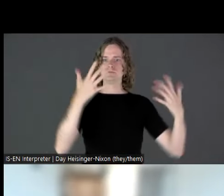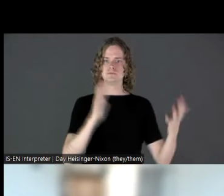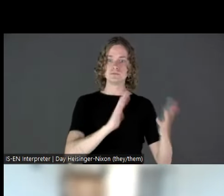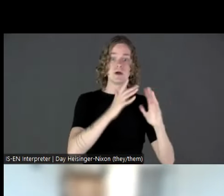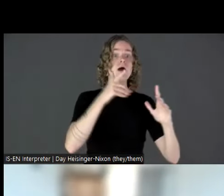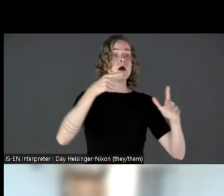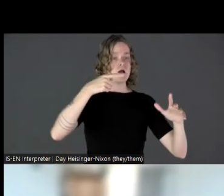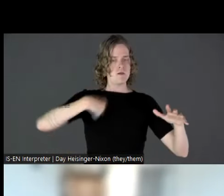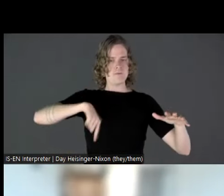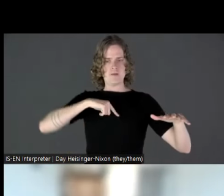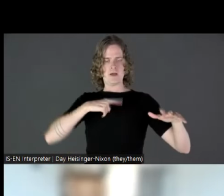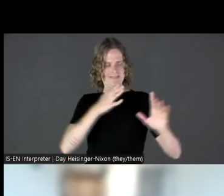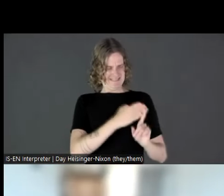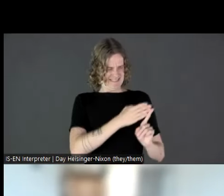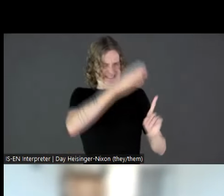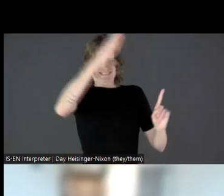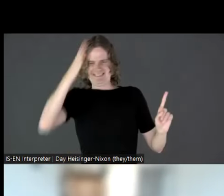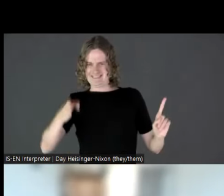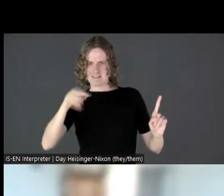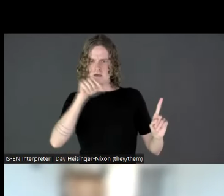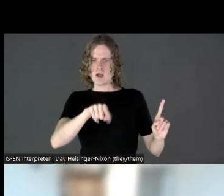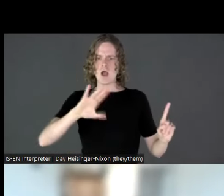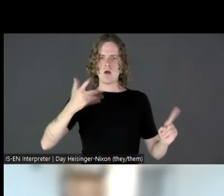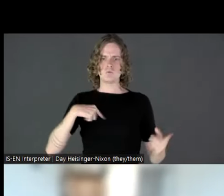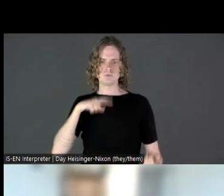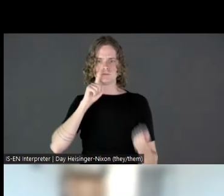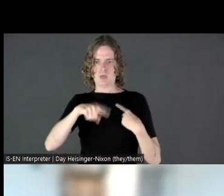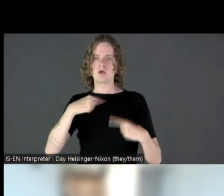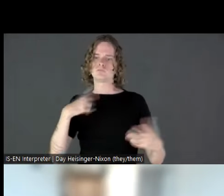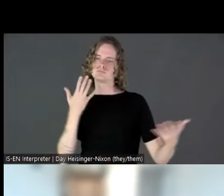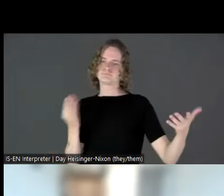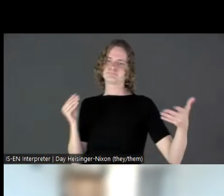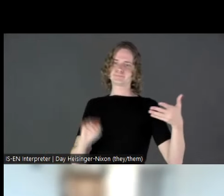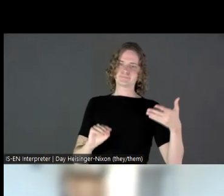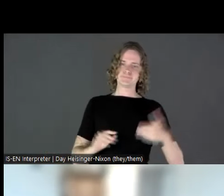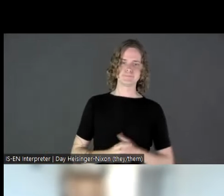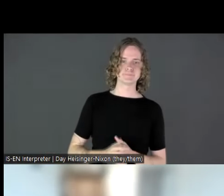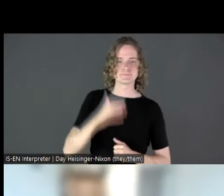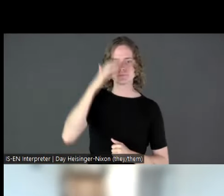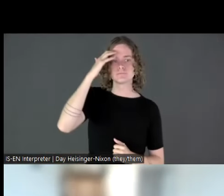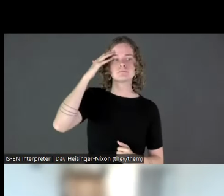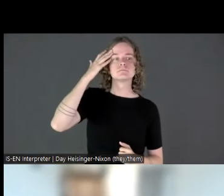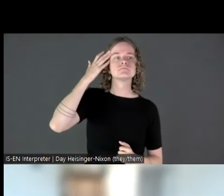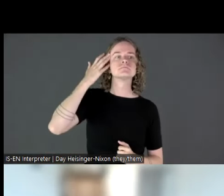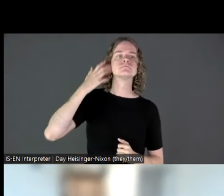I will go through in a little more detail is a toolbox, checklist and training materials.